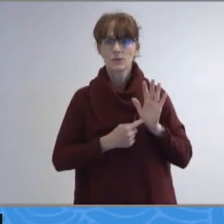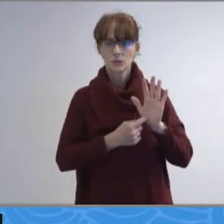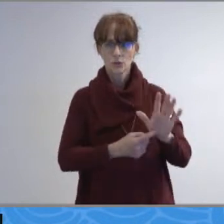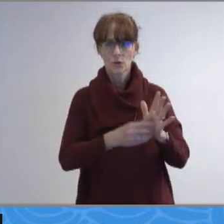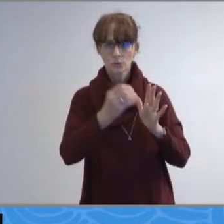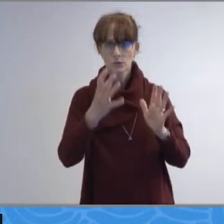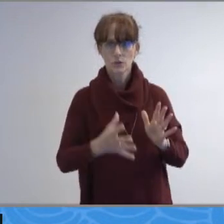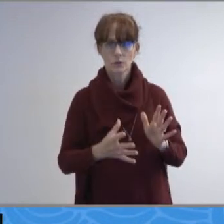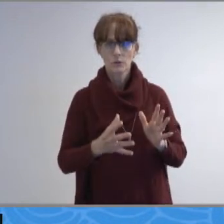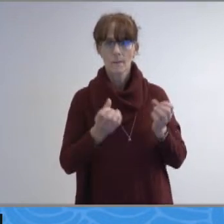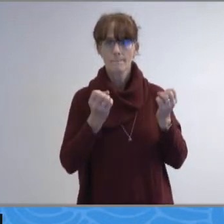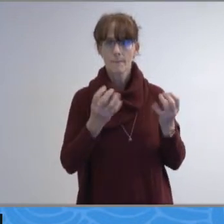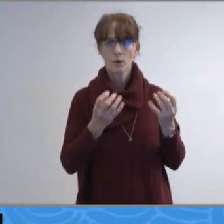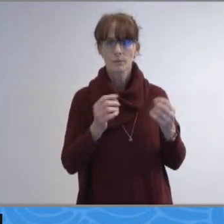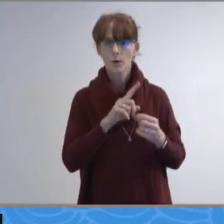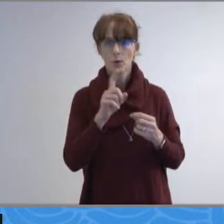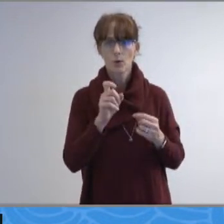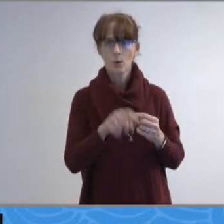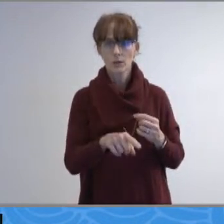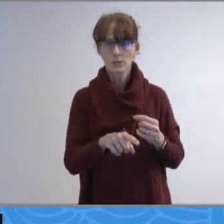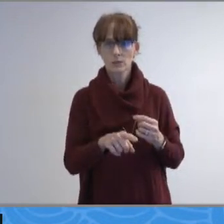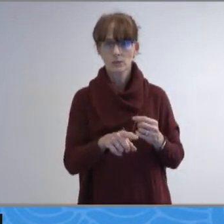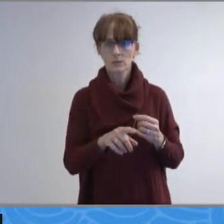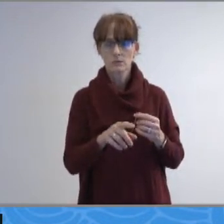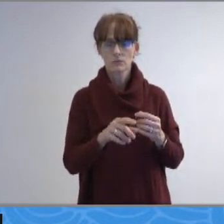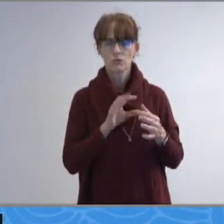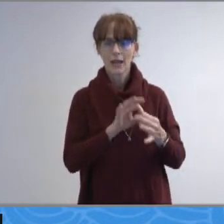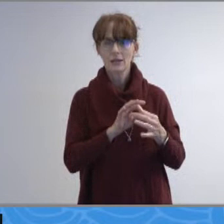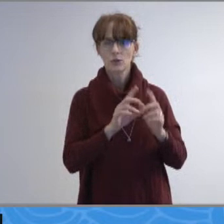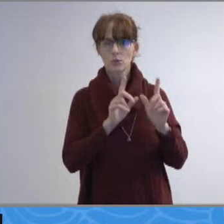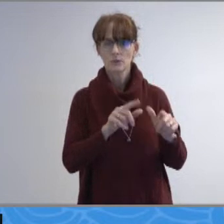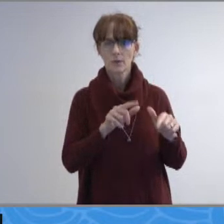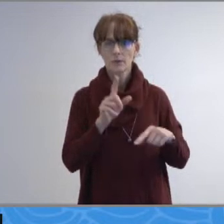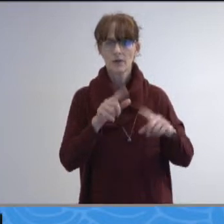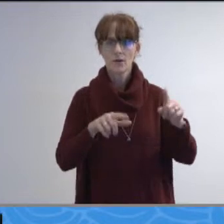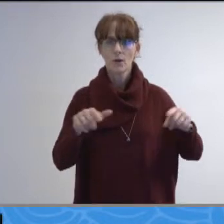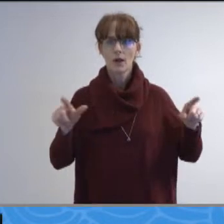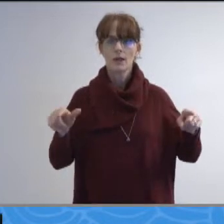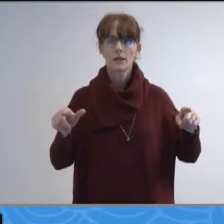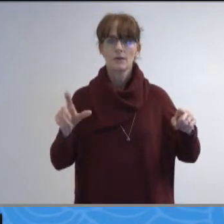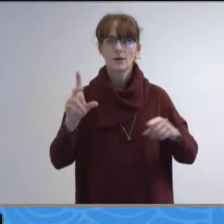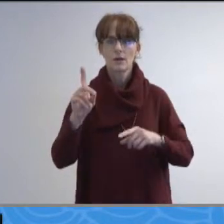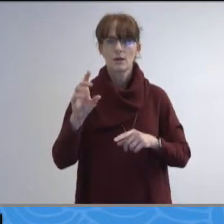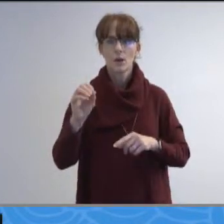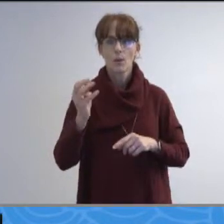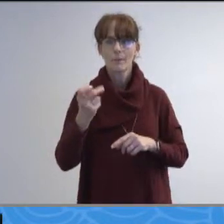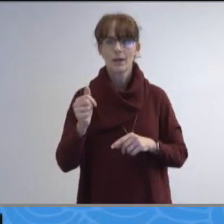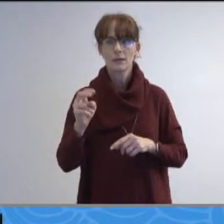with multiple questions based on their responses and a variety of domains for math.